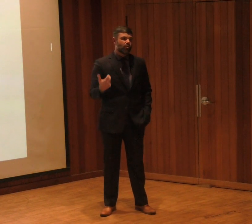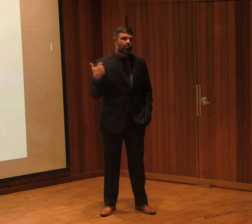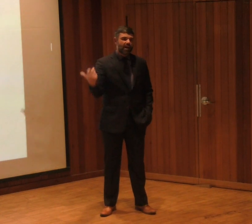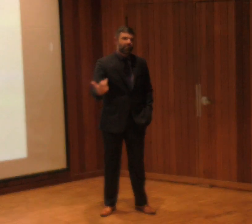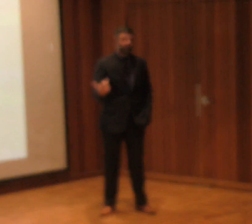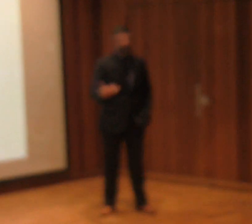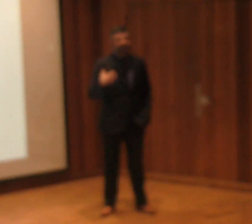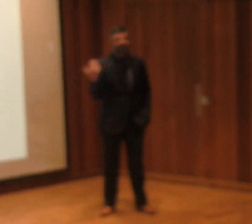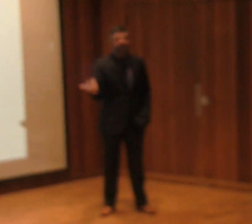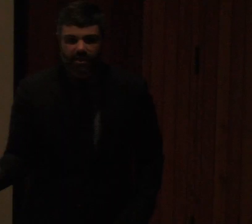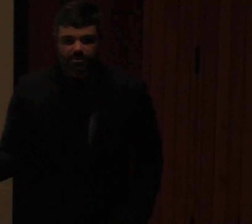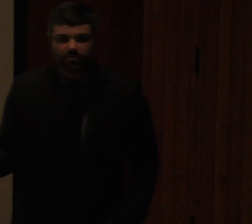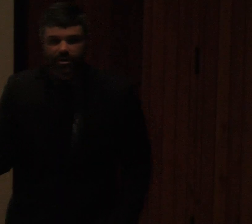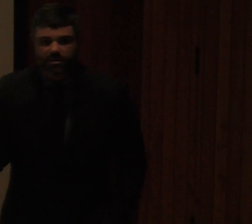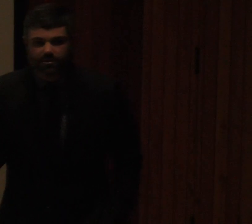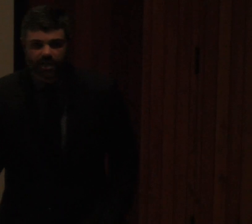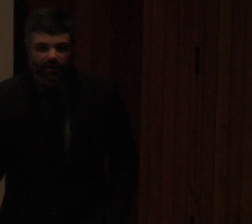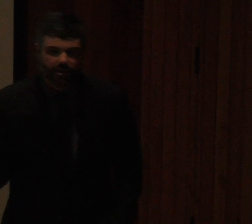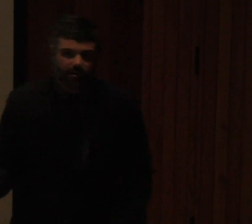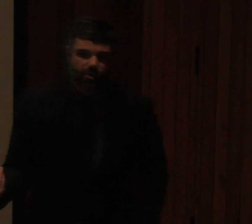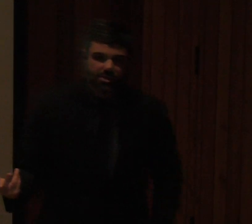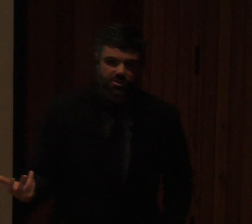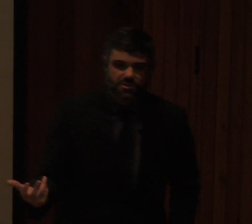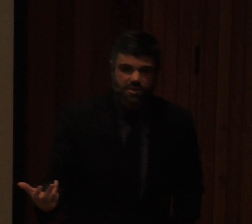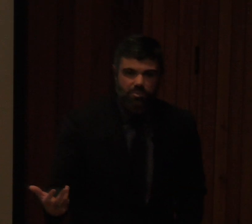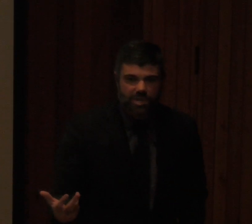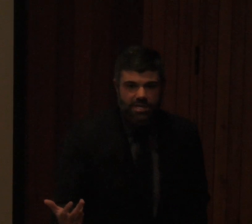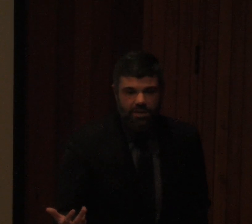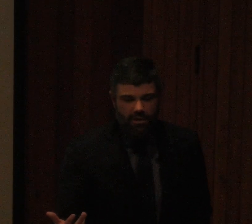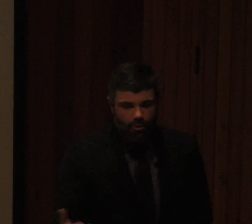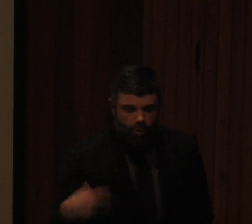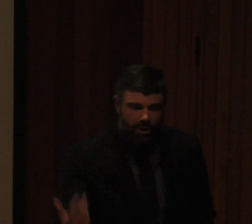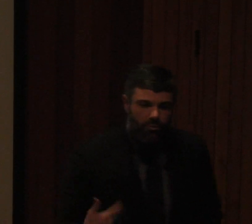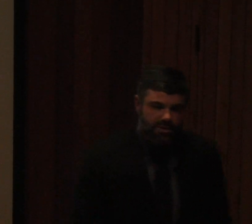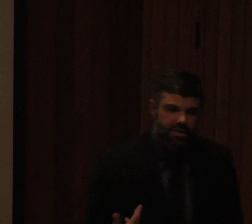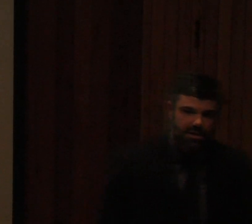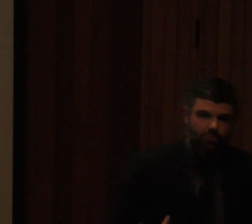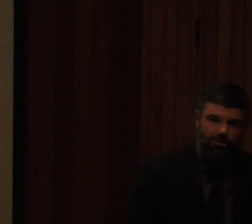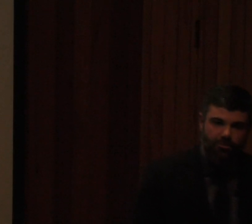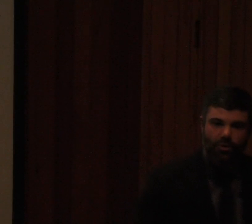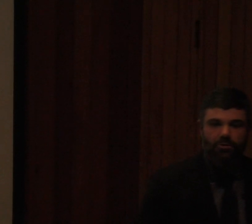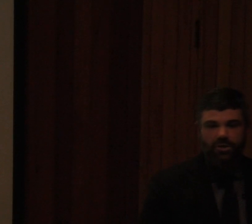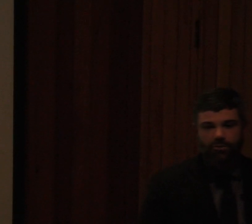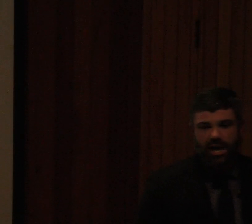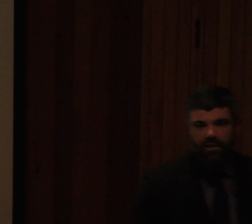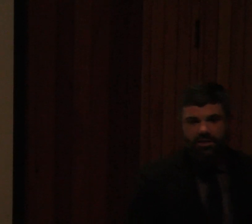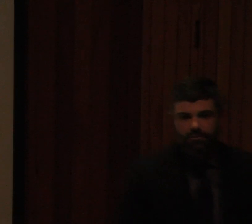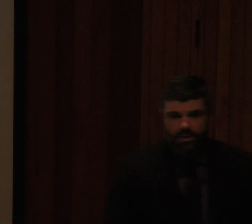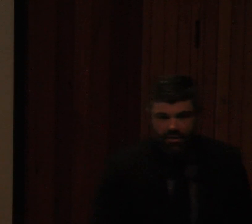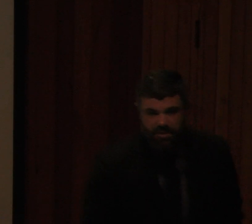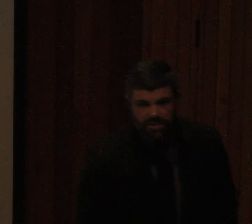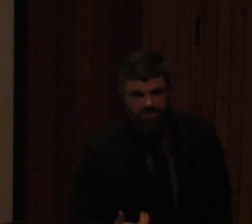Or rather, like I argue, that we should simply work with the reality we're given,